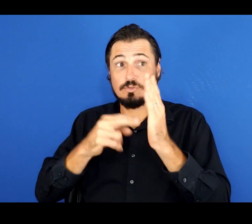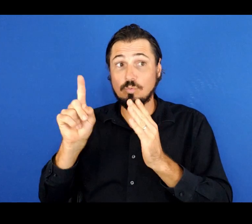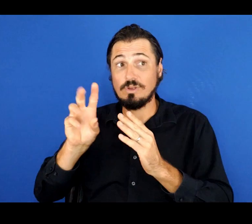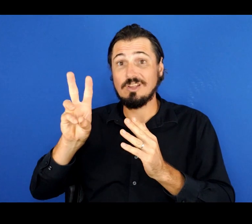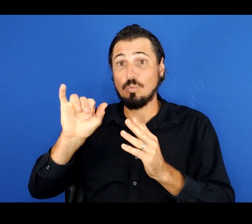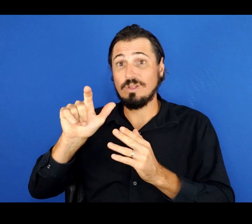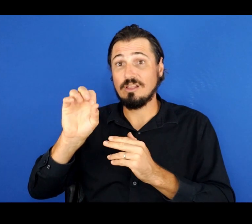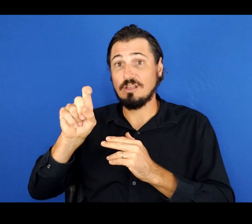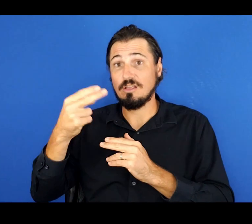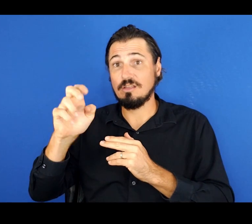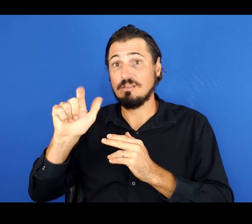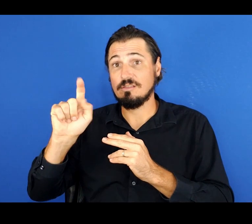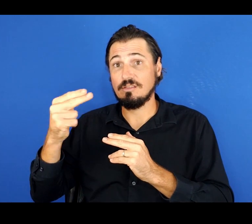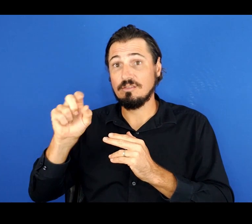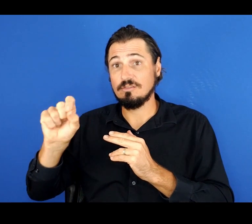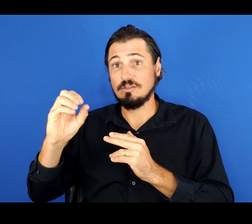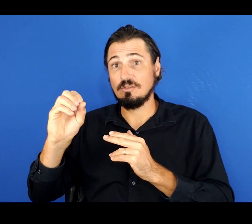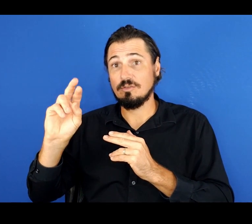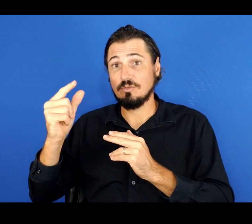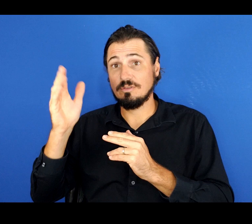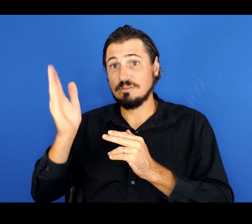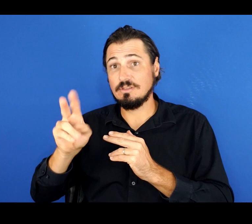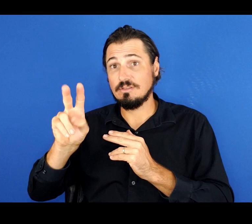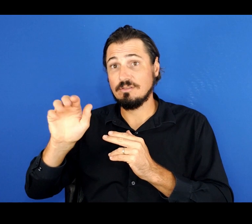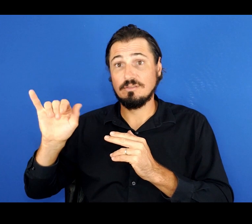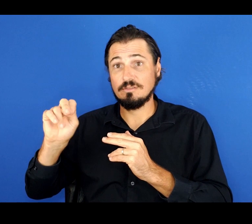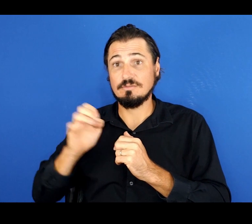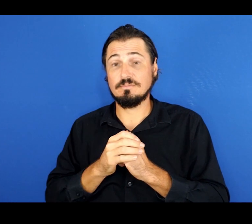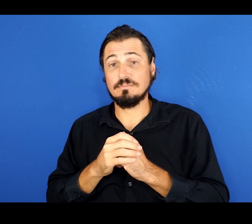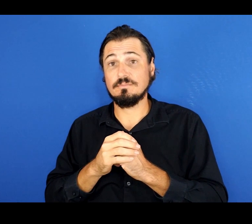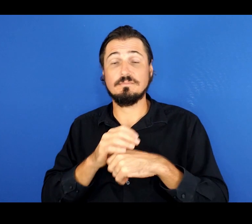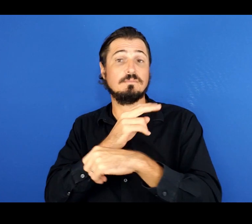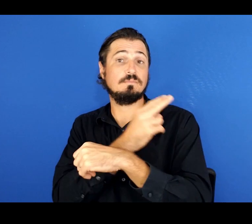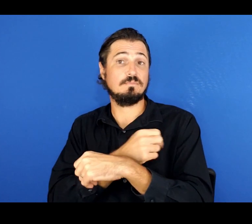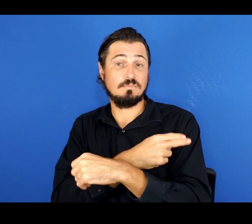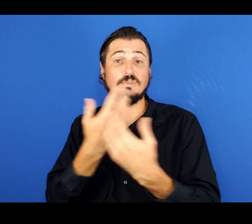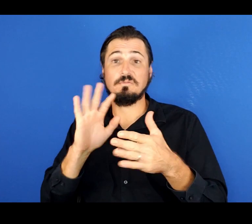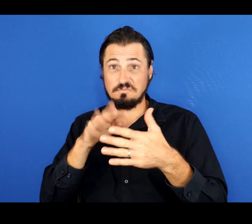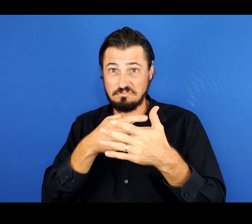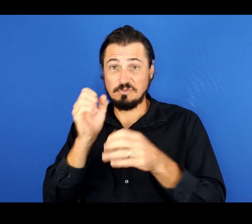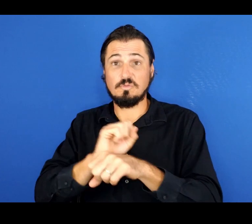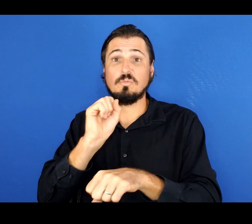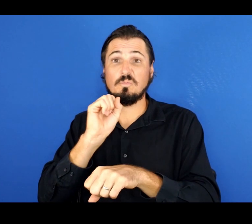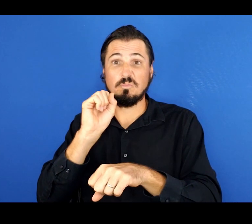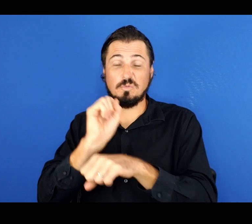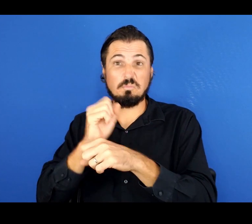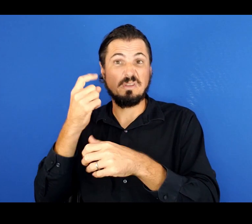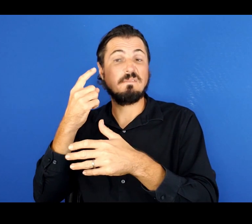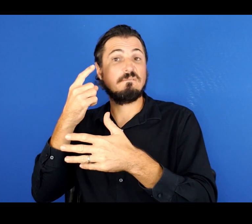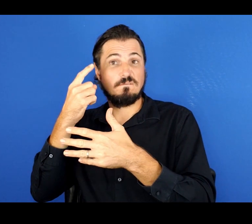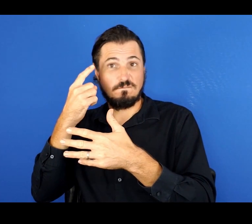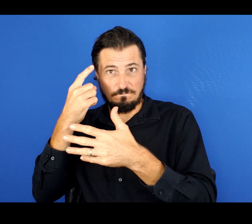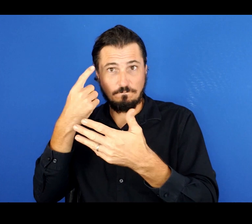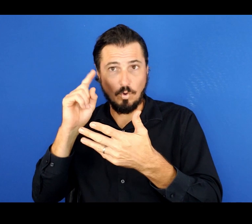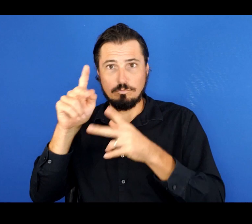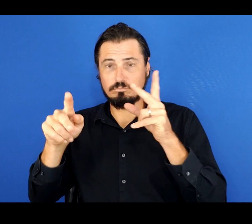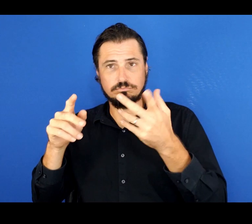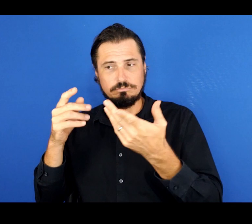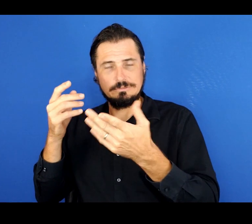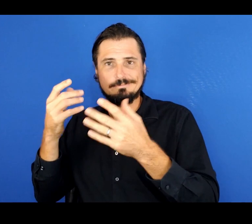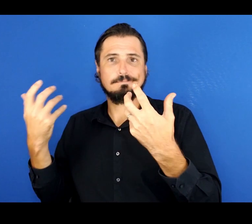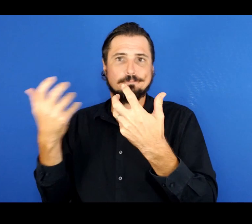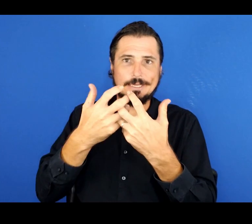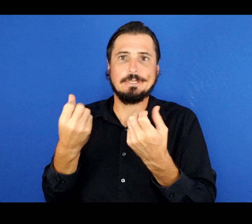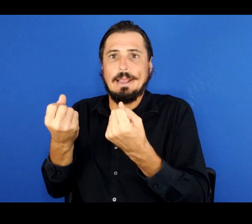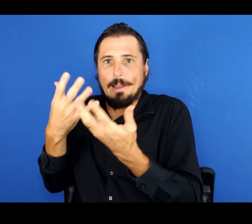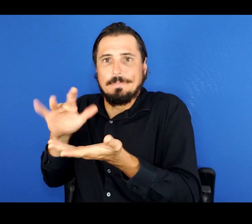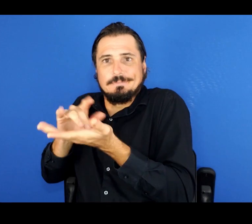vaccine, and a representative will follow up with you. The hospital has scheduled appointments for its existing supply of vaccine, and will reach out to those who have filled out the online form to